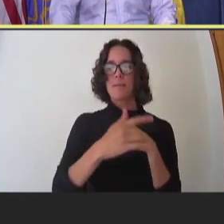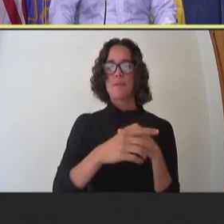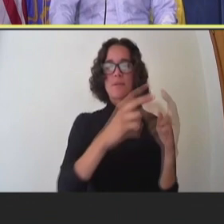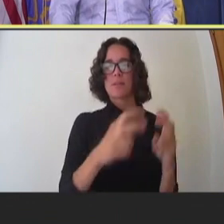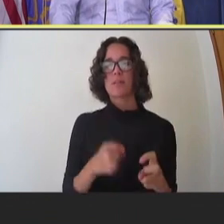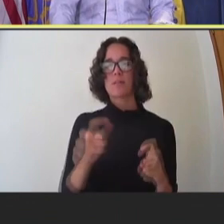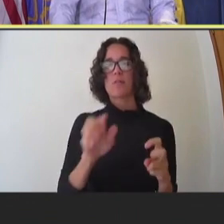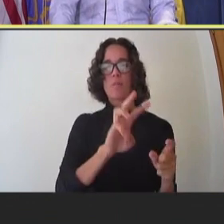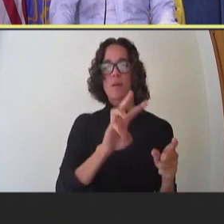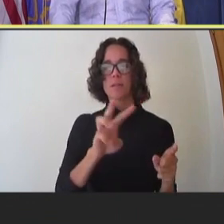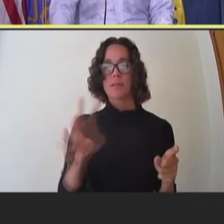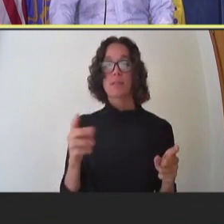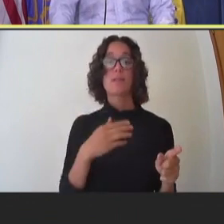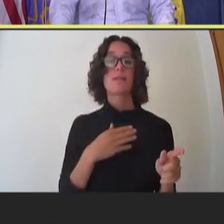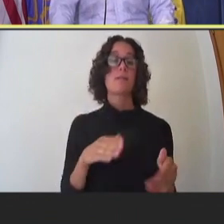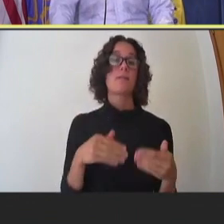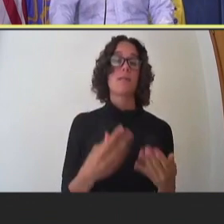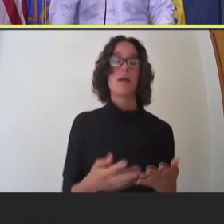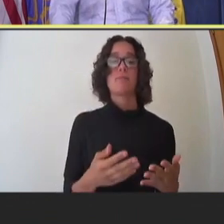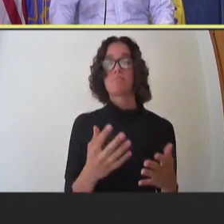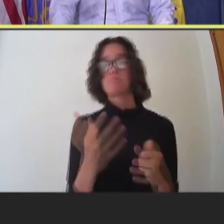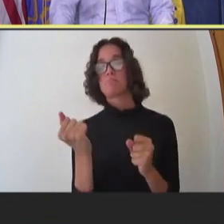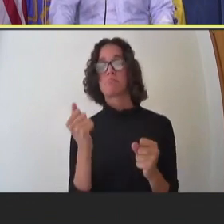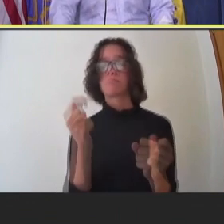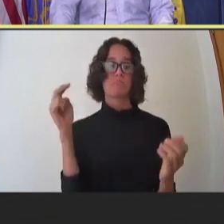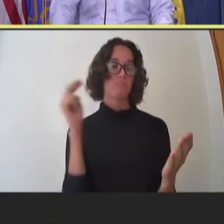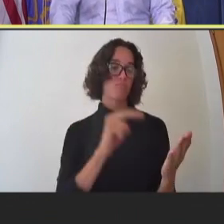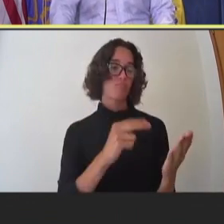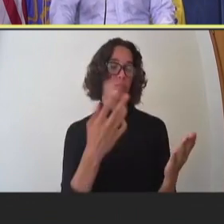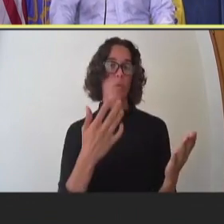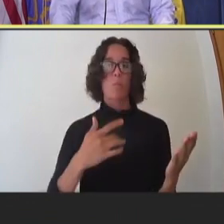they provide, at a glance, a quick indicator of what is happening with transmission,